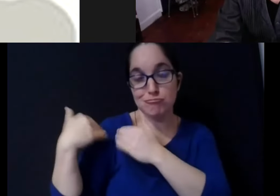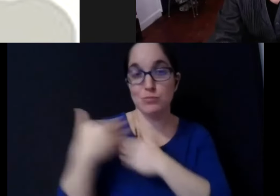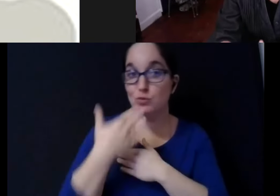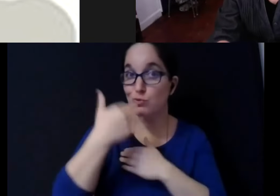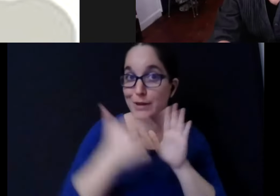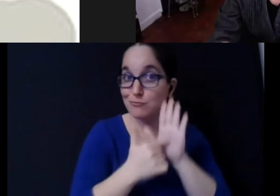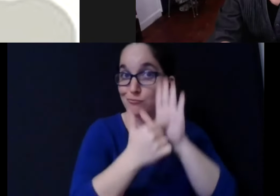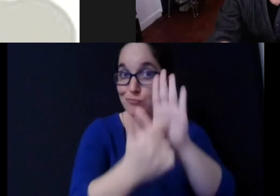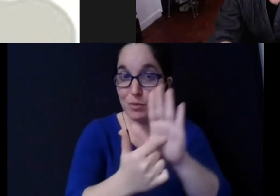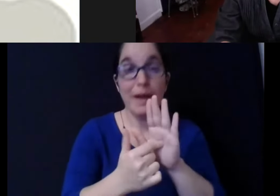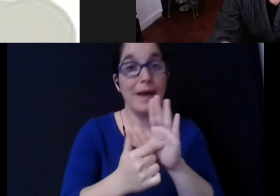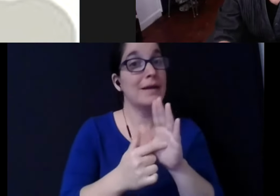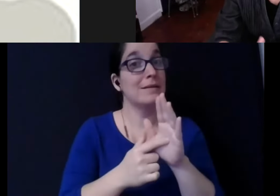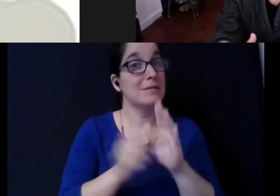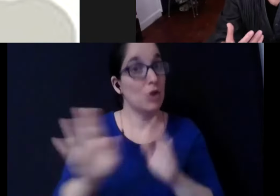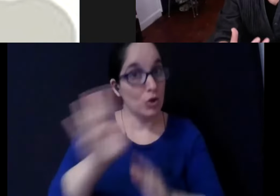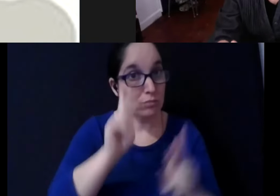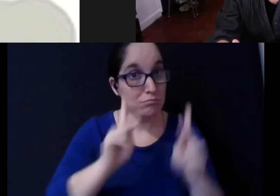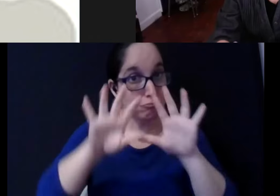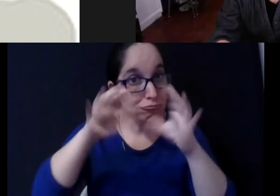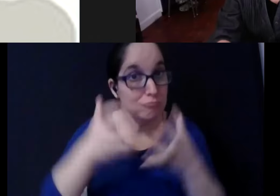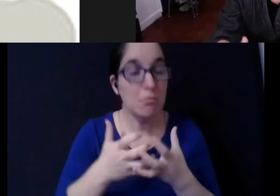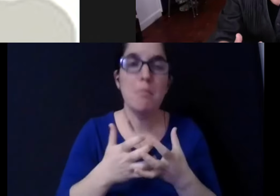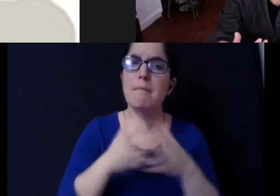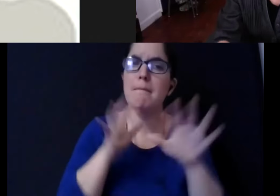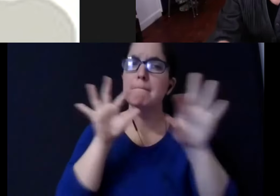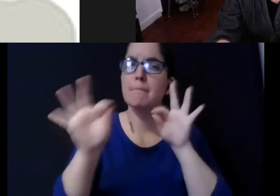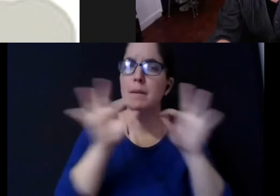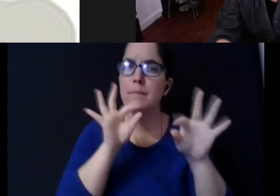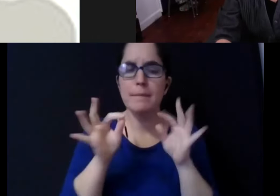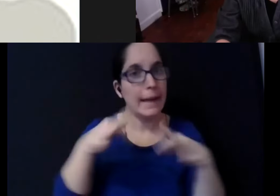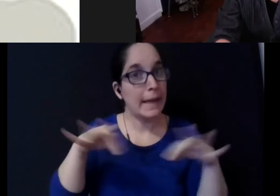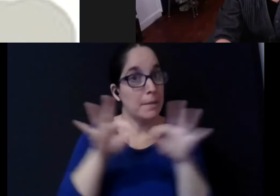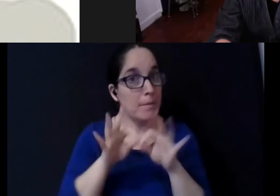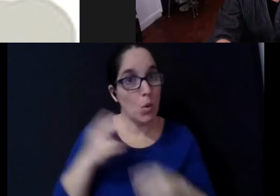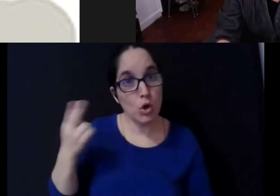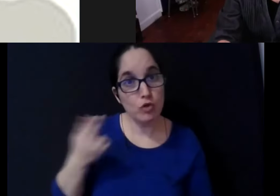a few historical events that you feel important or you want the class to learn about from your